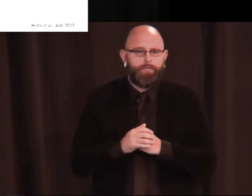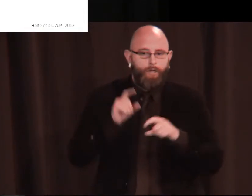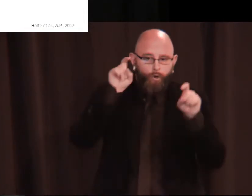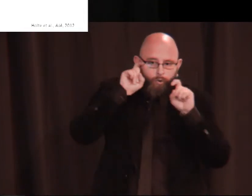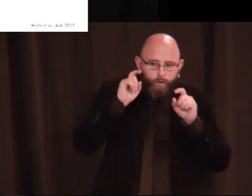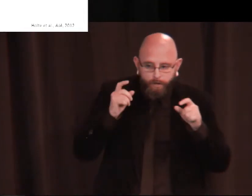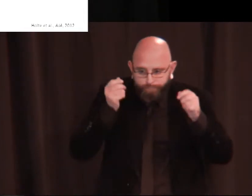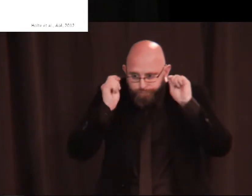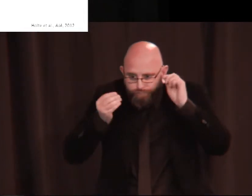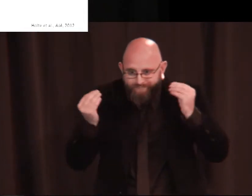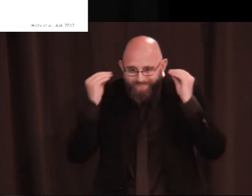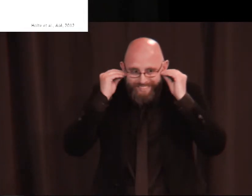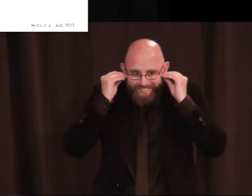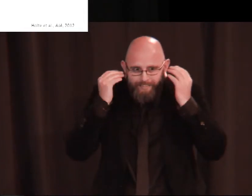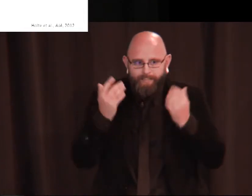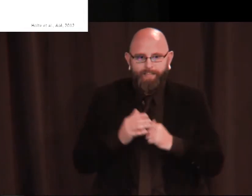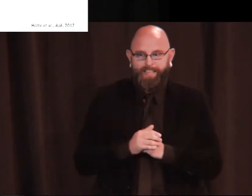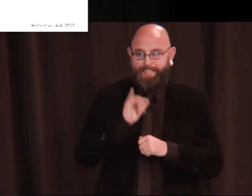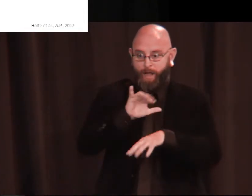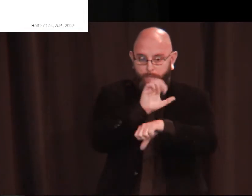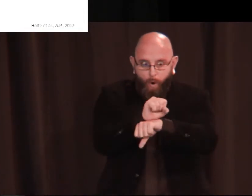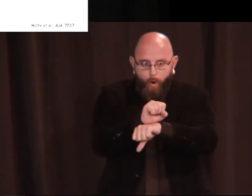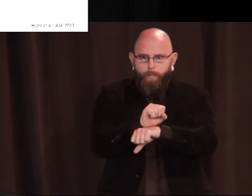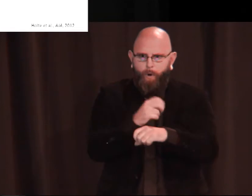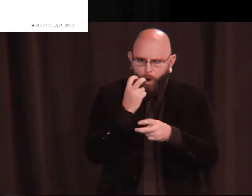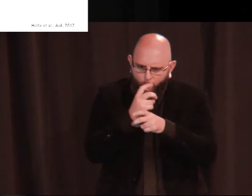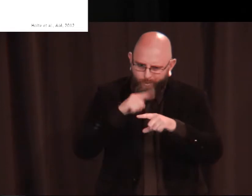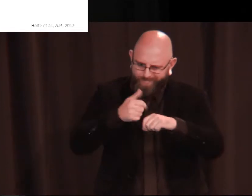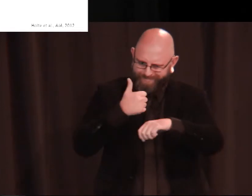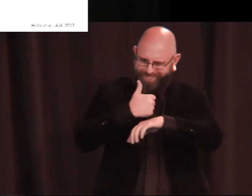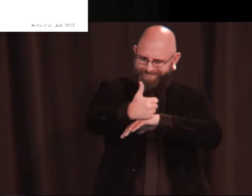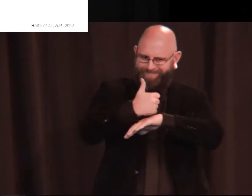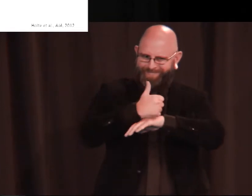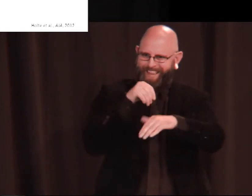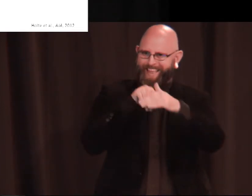So, trying to get families to be able to access those services.